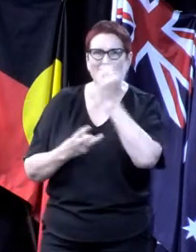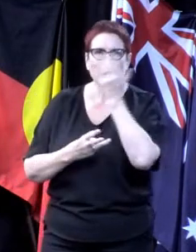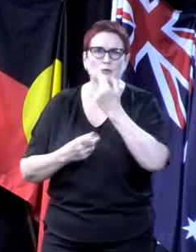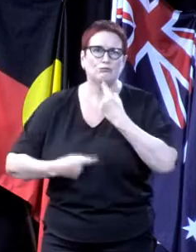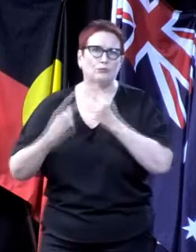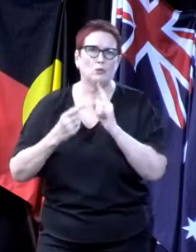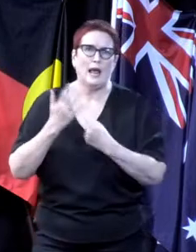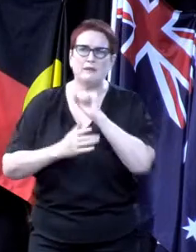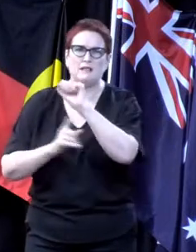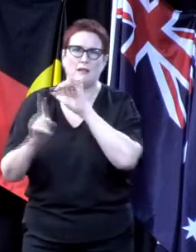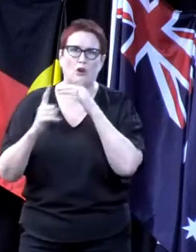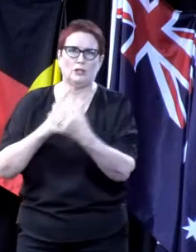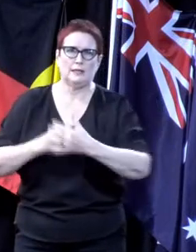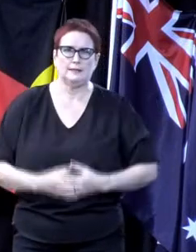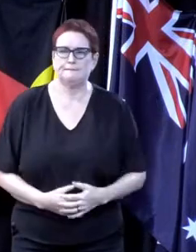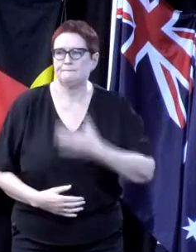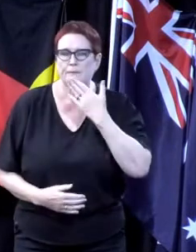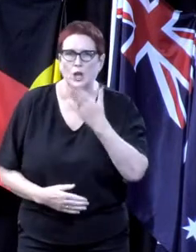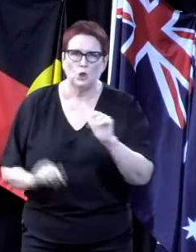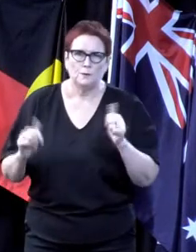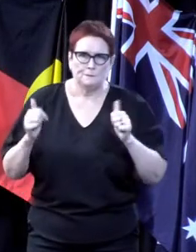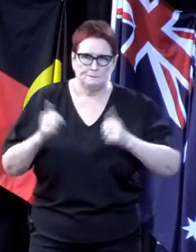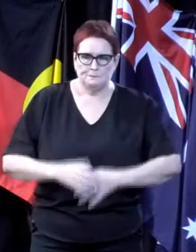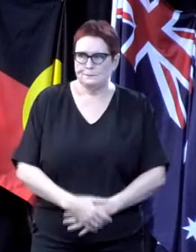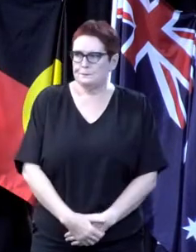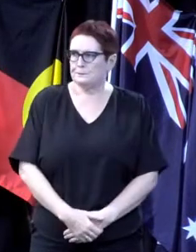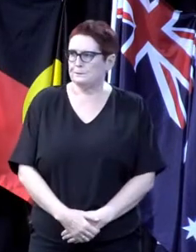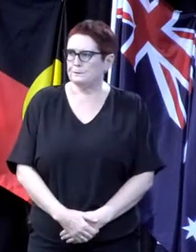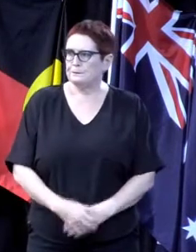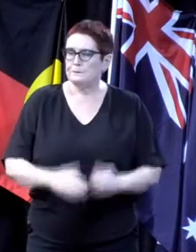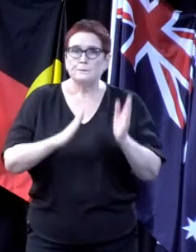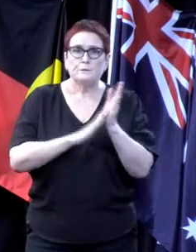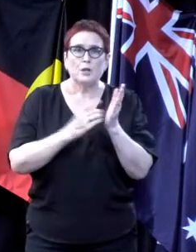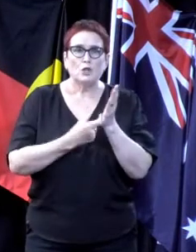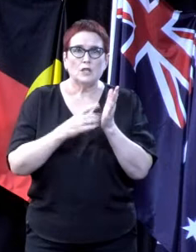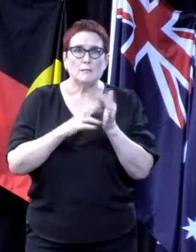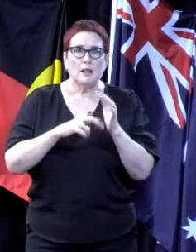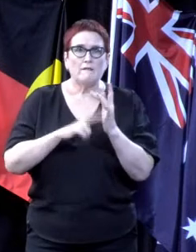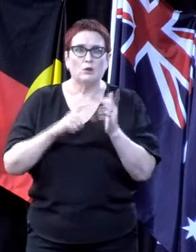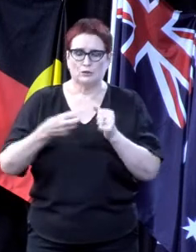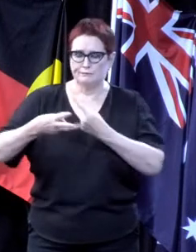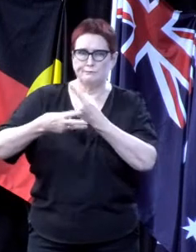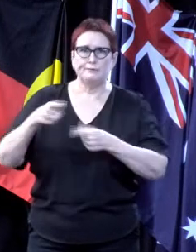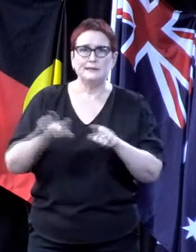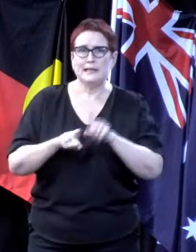Thank you, Ms. McMillan. Yes, Dr. Mellifont. Thank you. The appearances are as per yesterday.